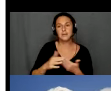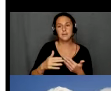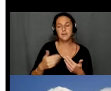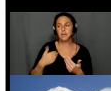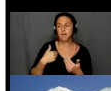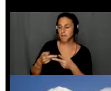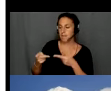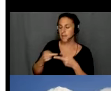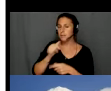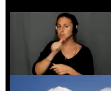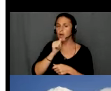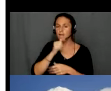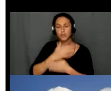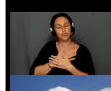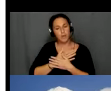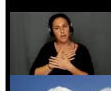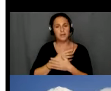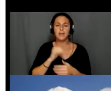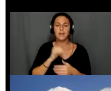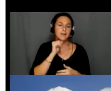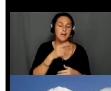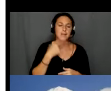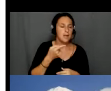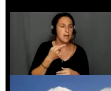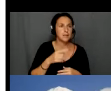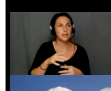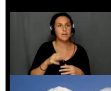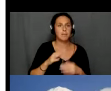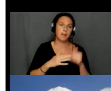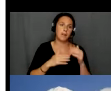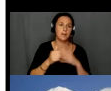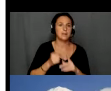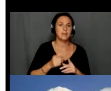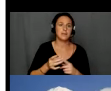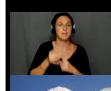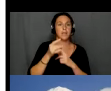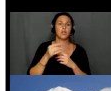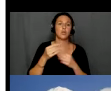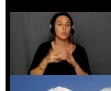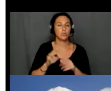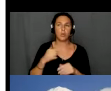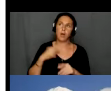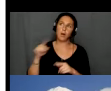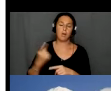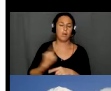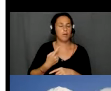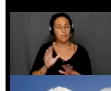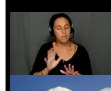special room so I can be in there by myself but maybe something a little